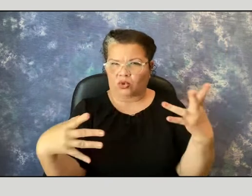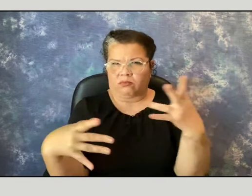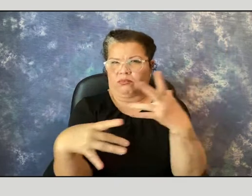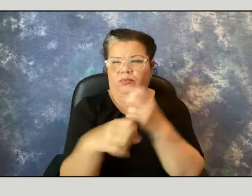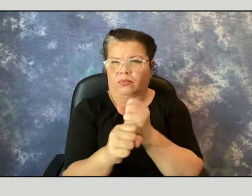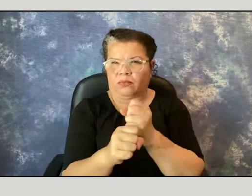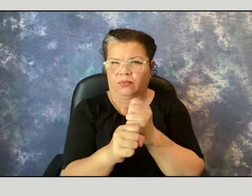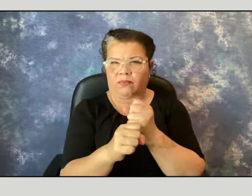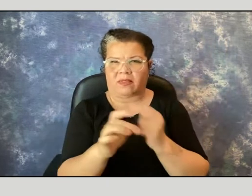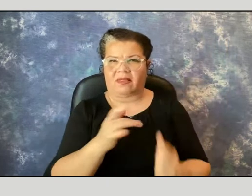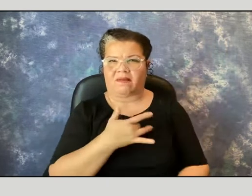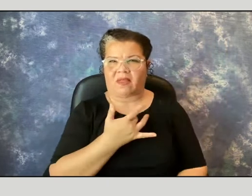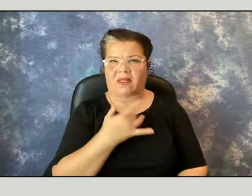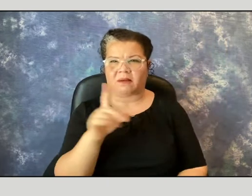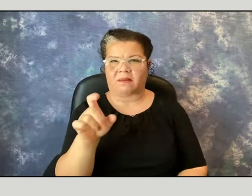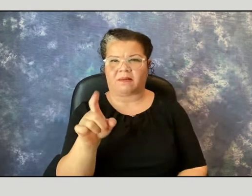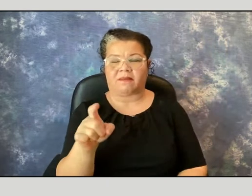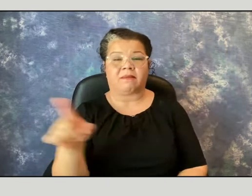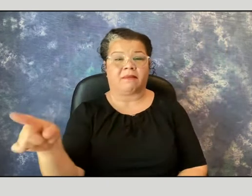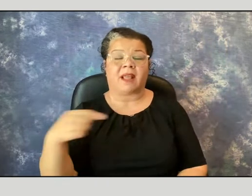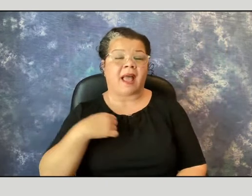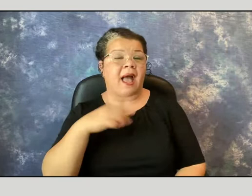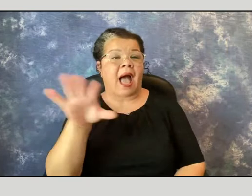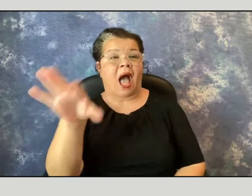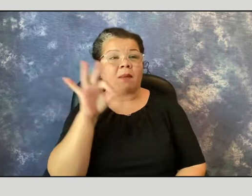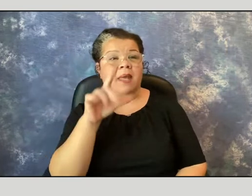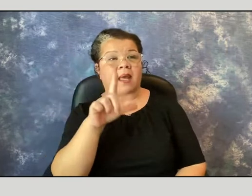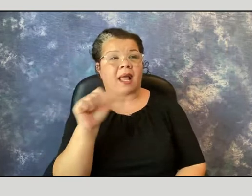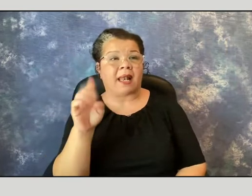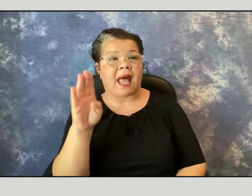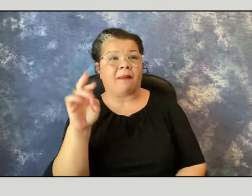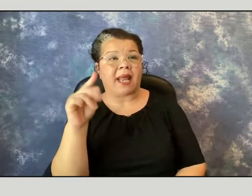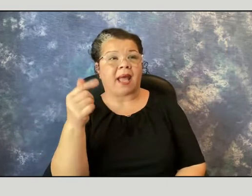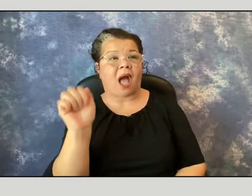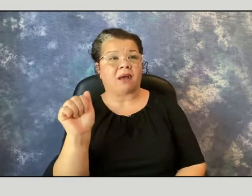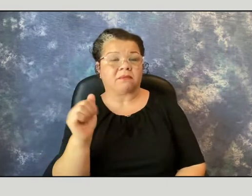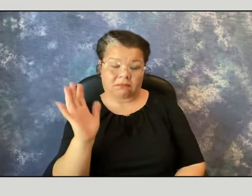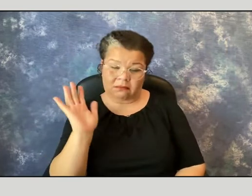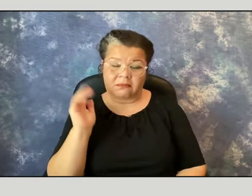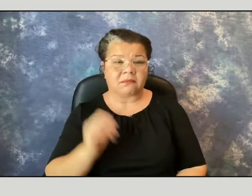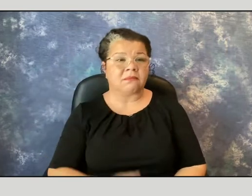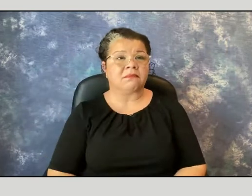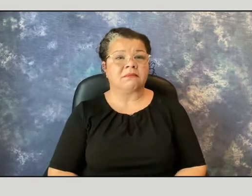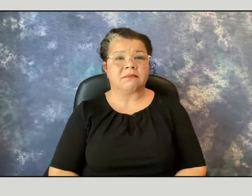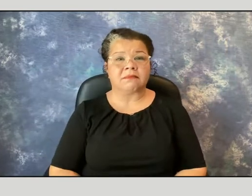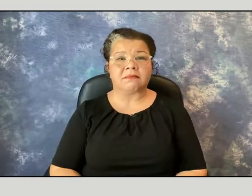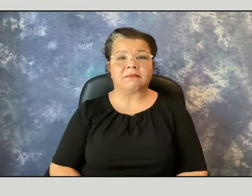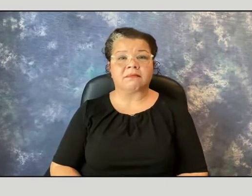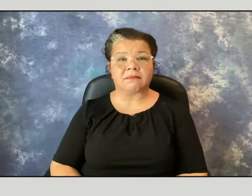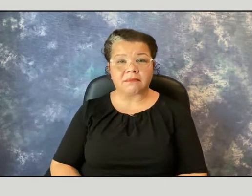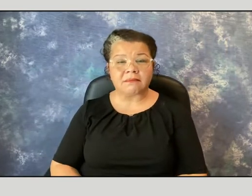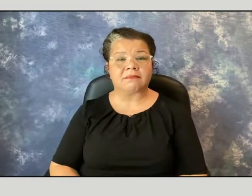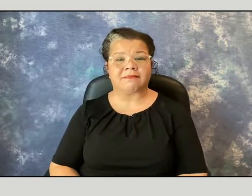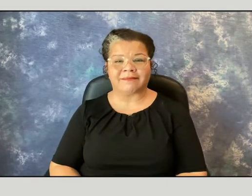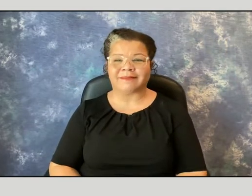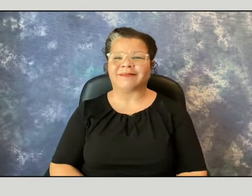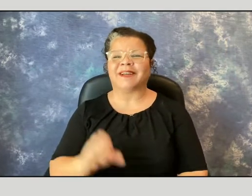I'm gonna pick la brega. Okay. - Unfair. La brega. Oh, man.